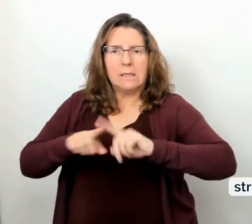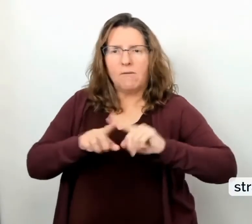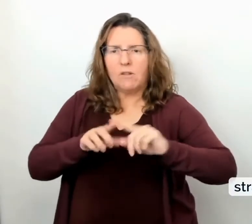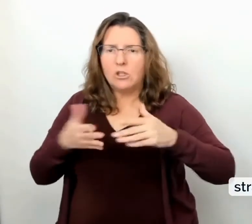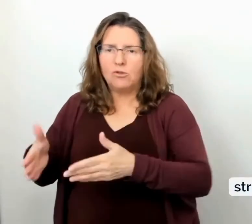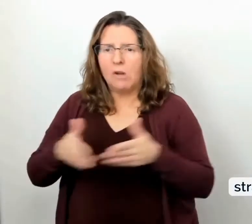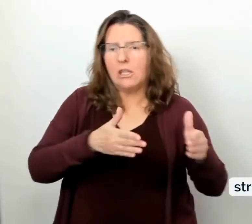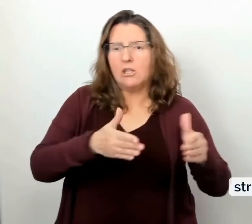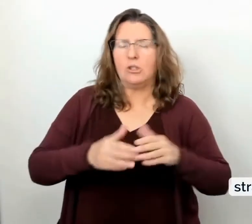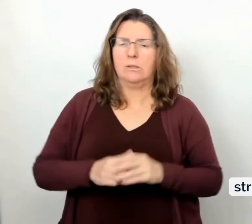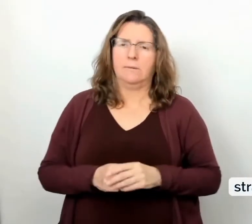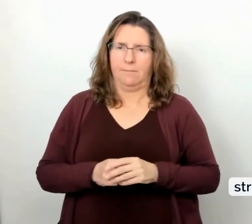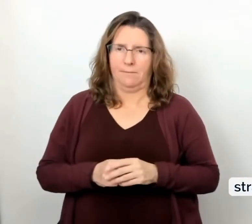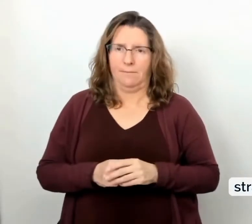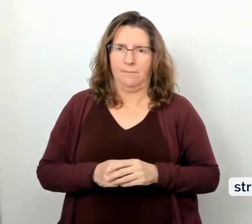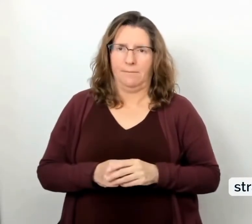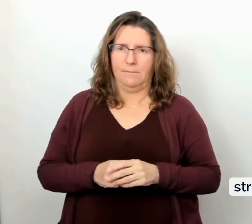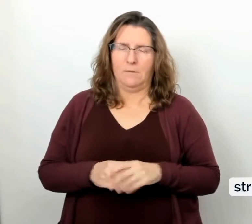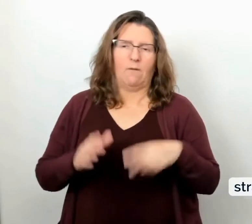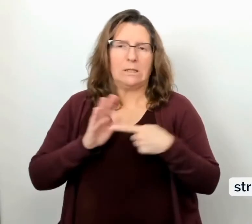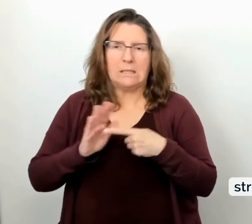will encourage the students to practice the strategy.